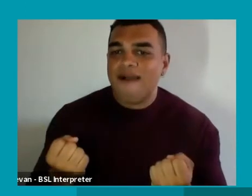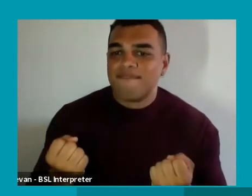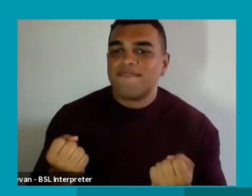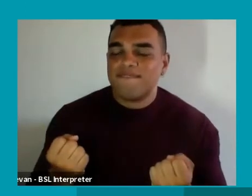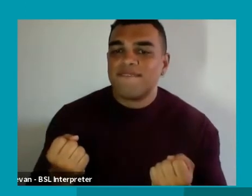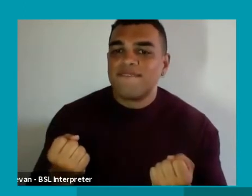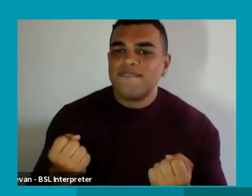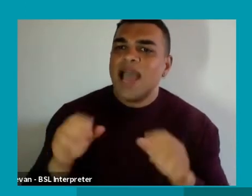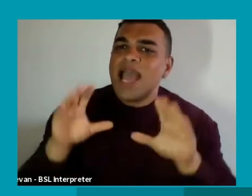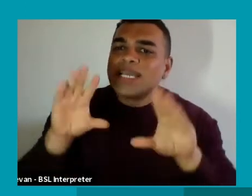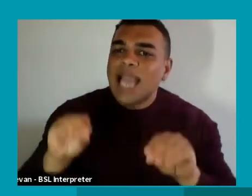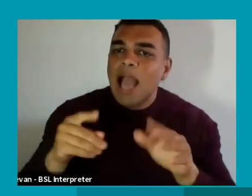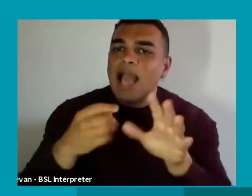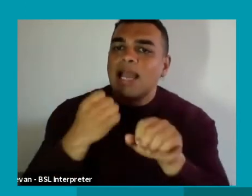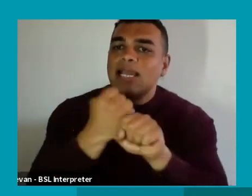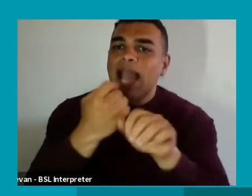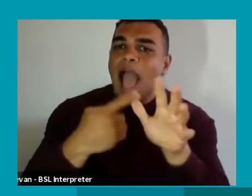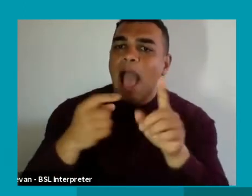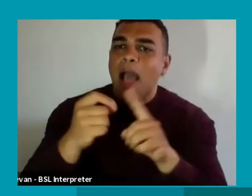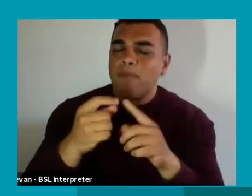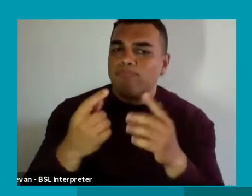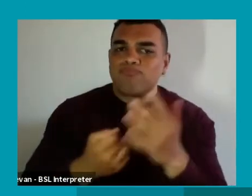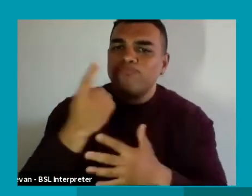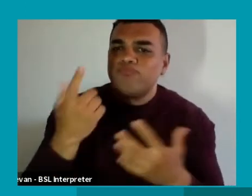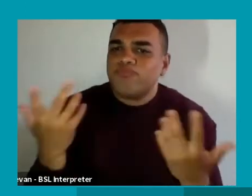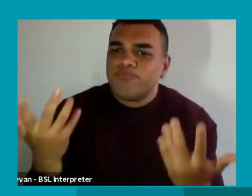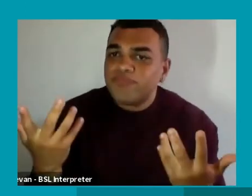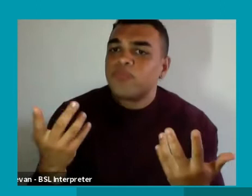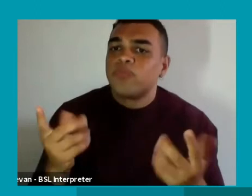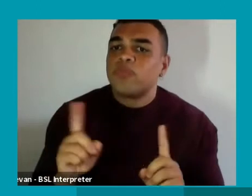happen for all sorts of reasons. That can include anything from redundancy.